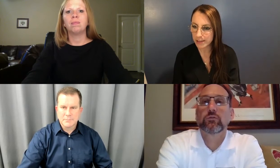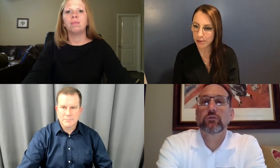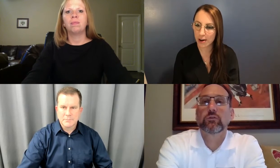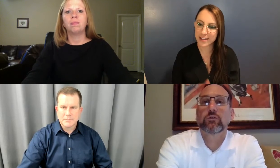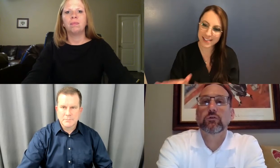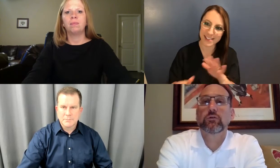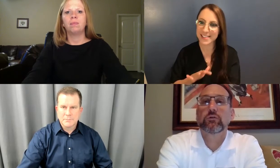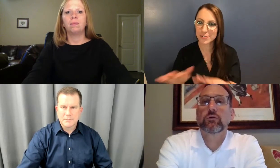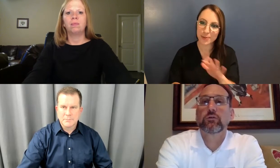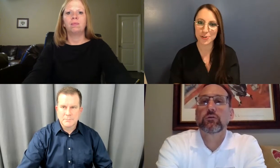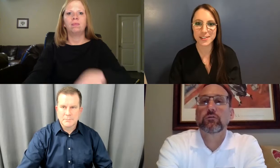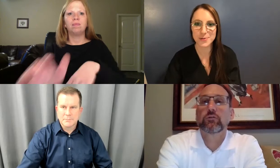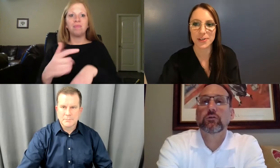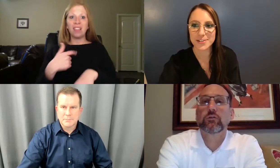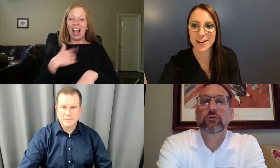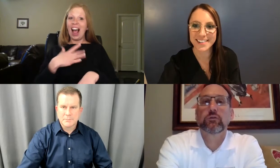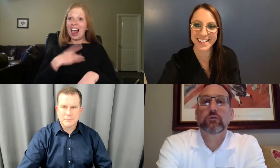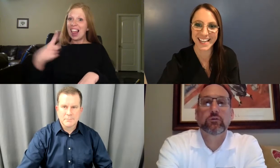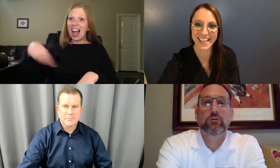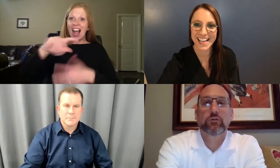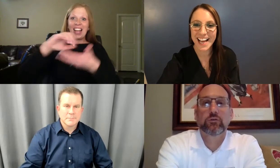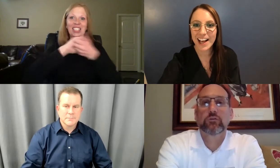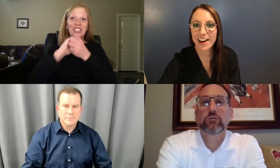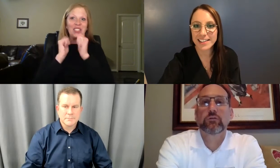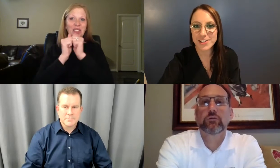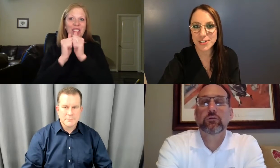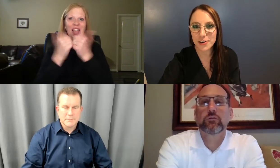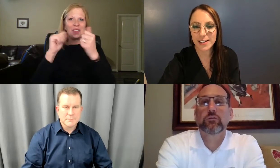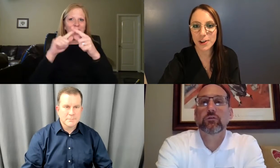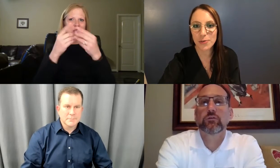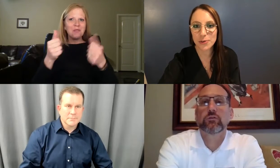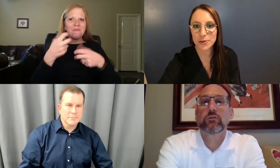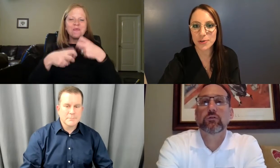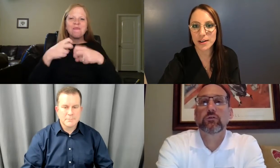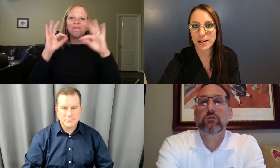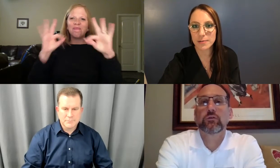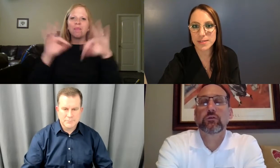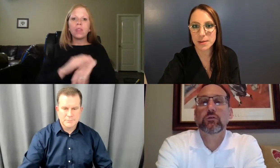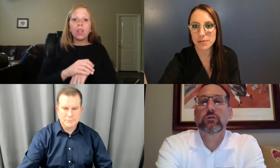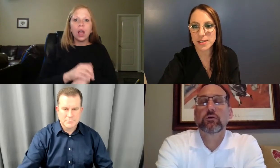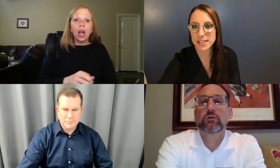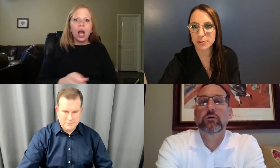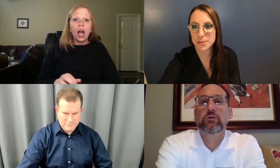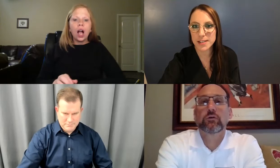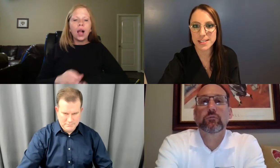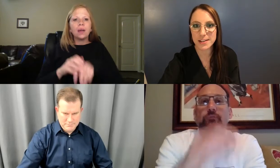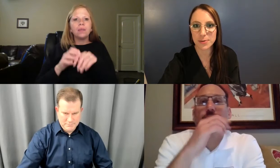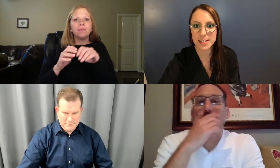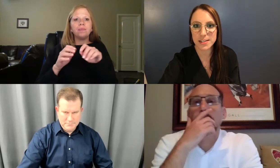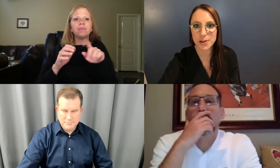I like that the audience's troubleshooting as well, it's great. All right, let's just go ahead and go through some of these responses that everybody sent.